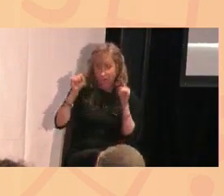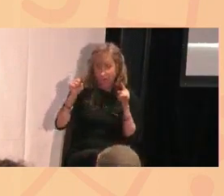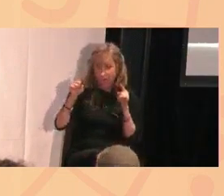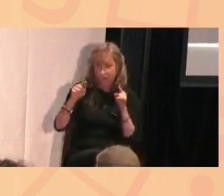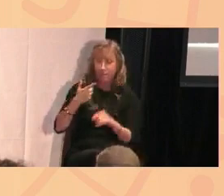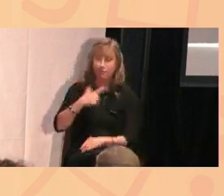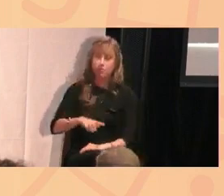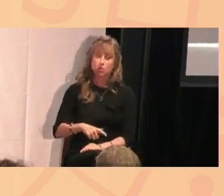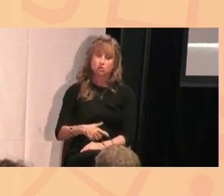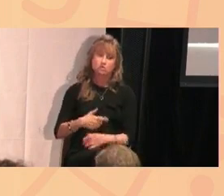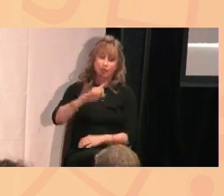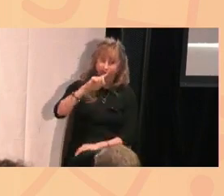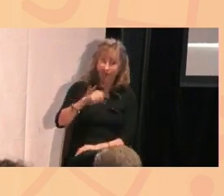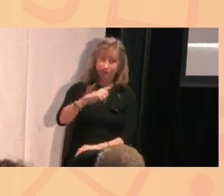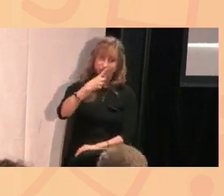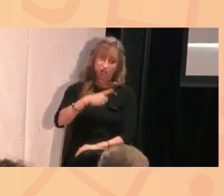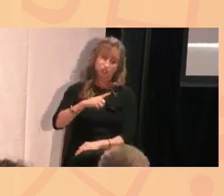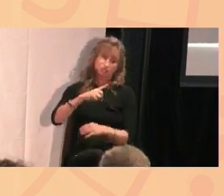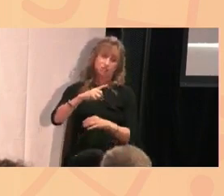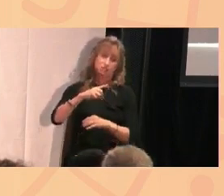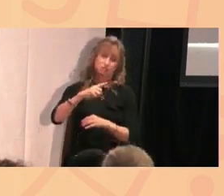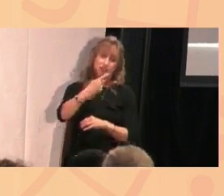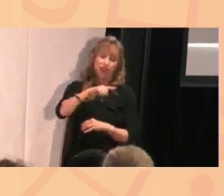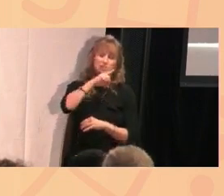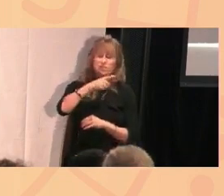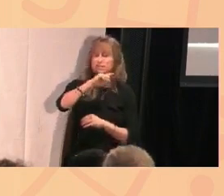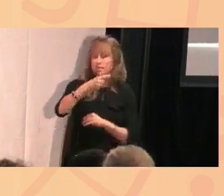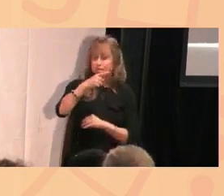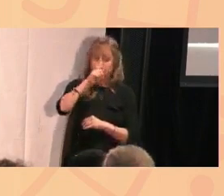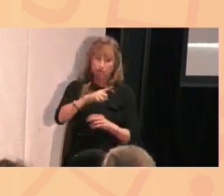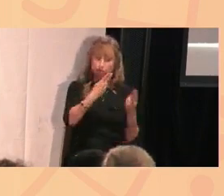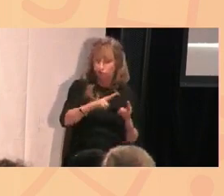see in that gallery are predicated or mediated through